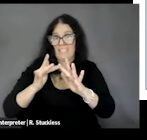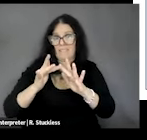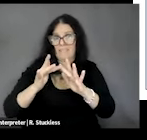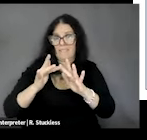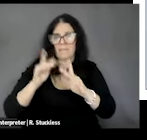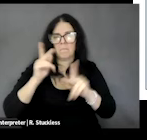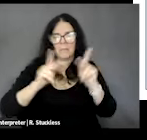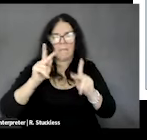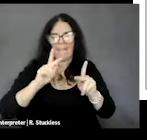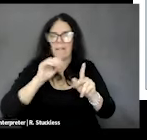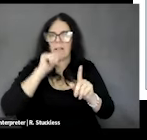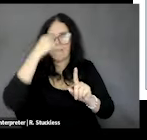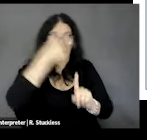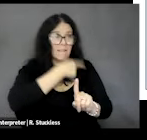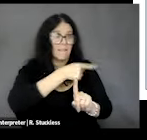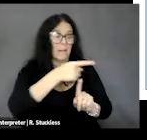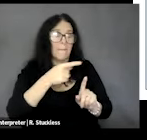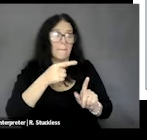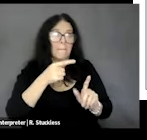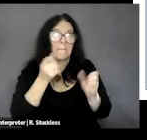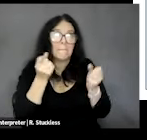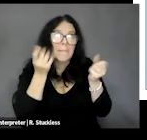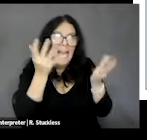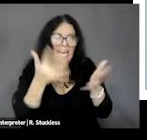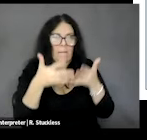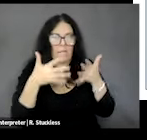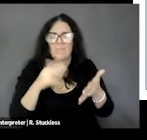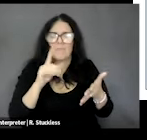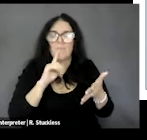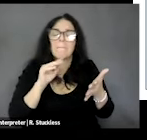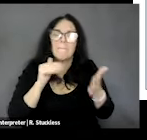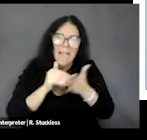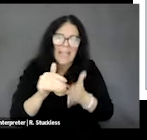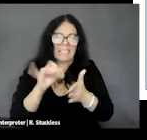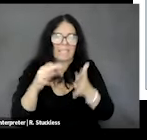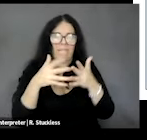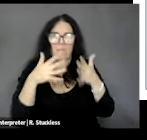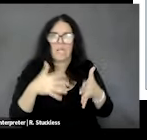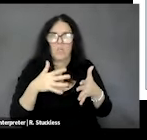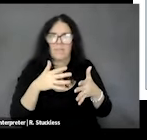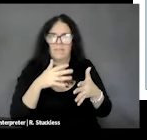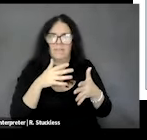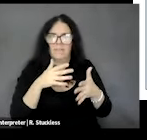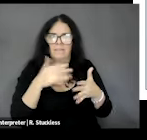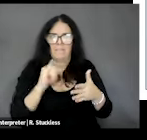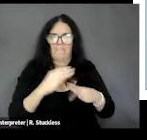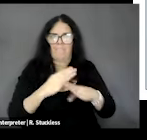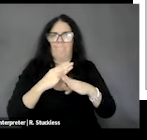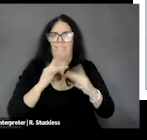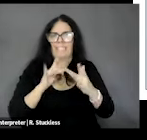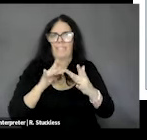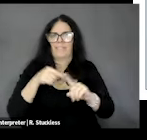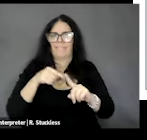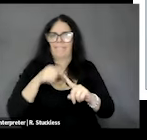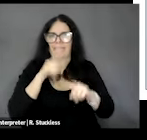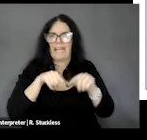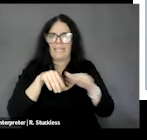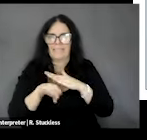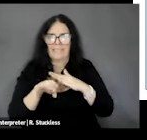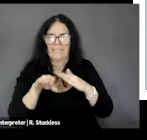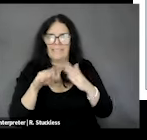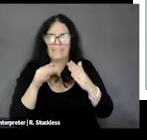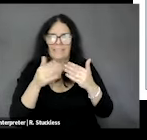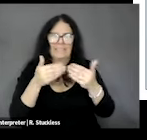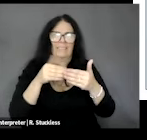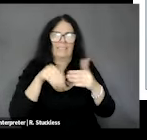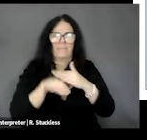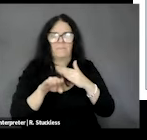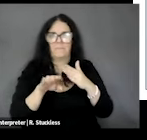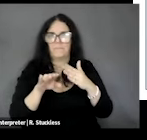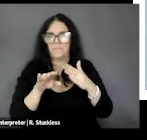a lot of Americans - millions of Americans - still lack access to the Internet,